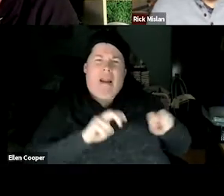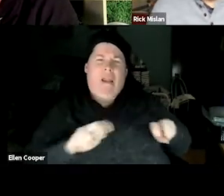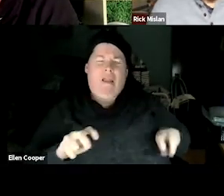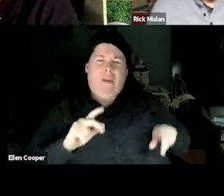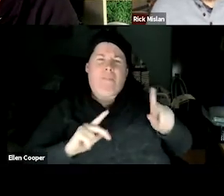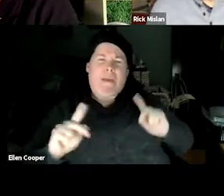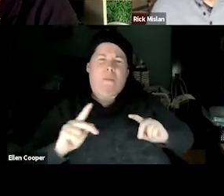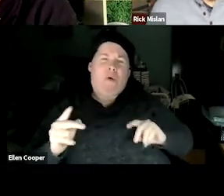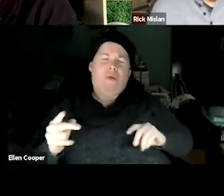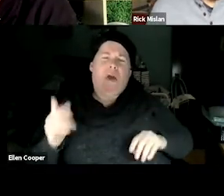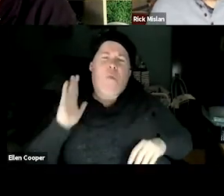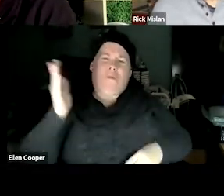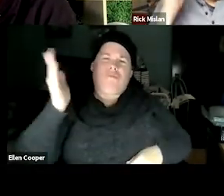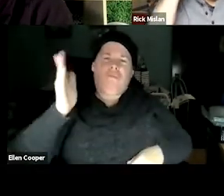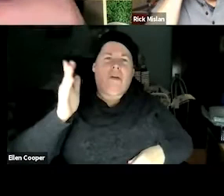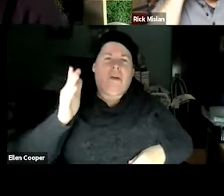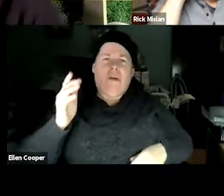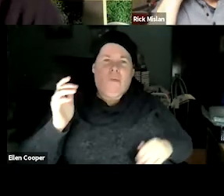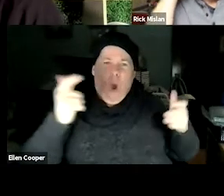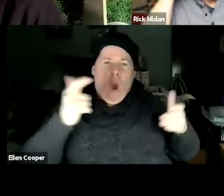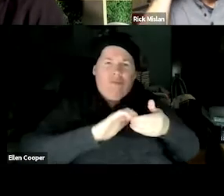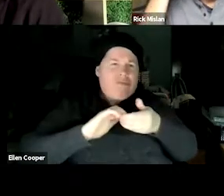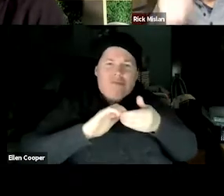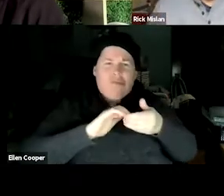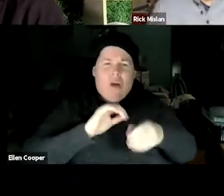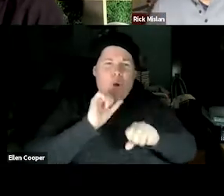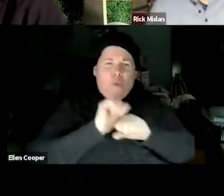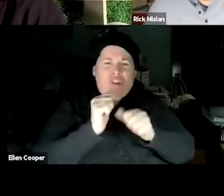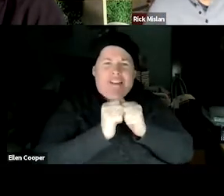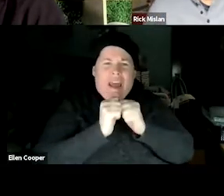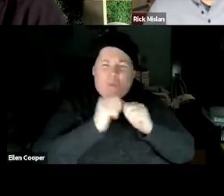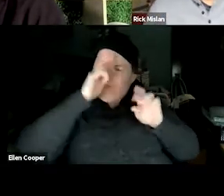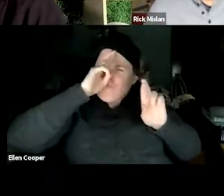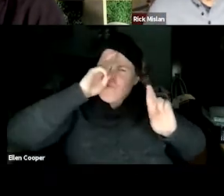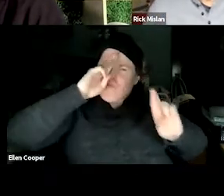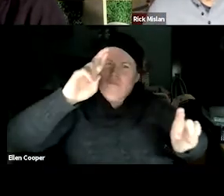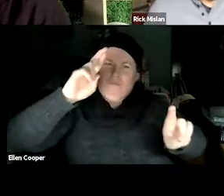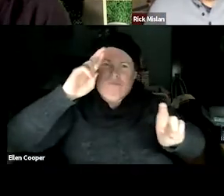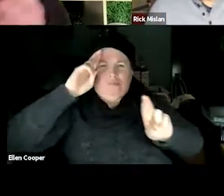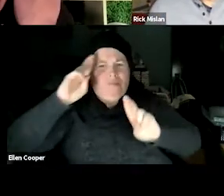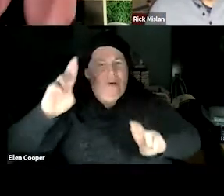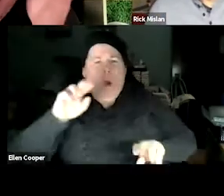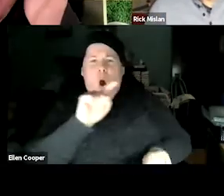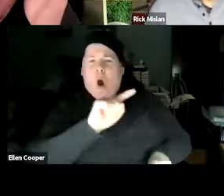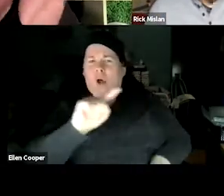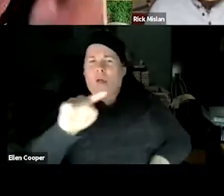respect in the community for like every one you have on this list is an expert in a very specific